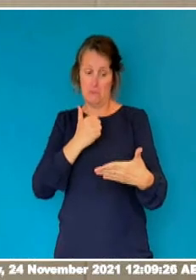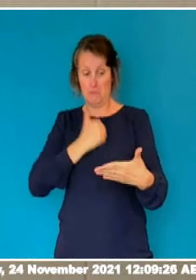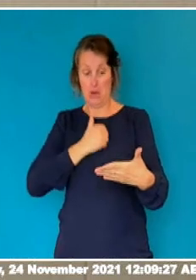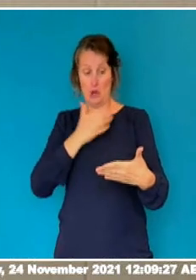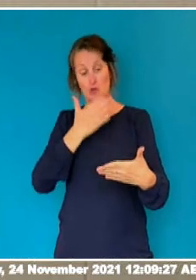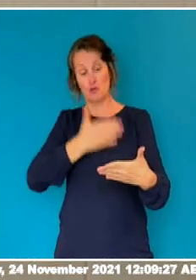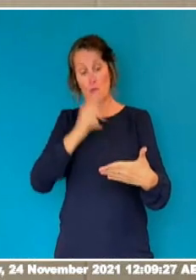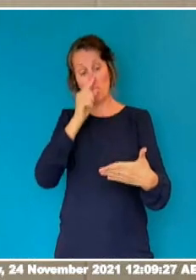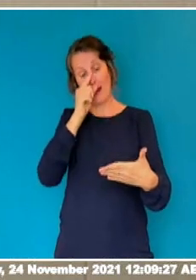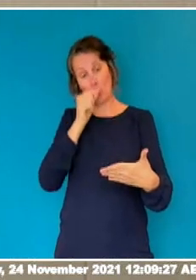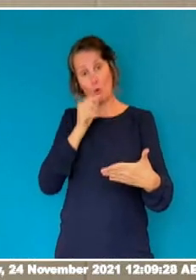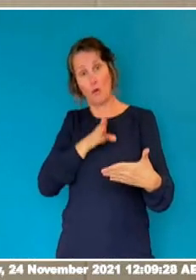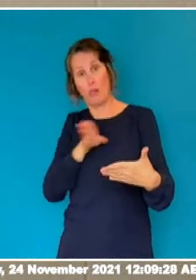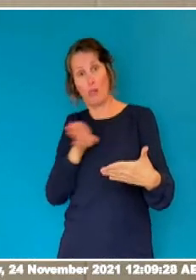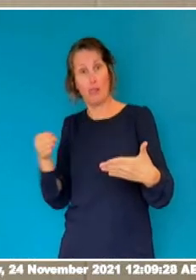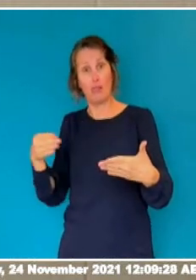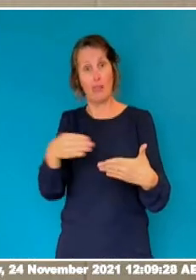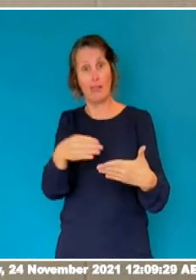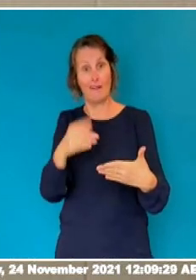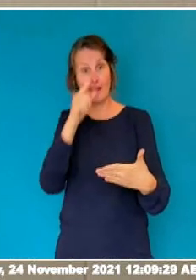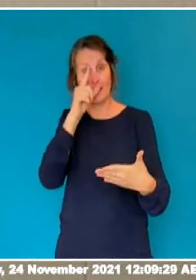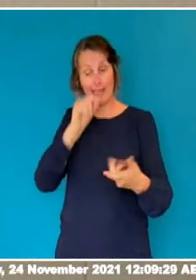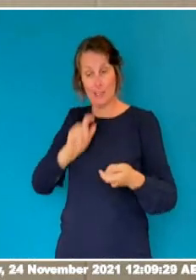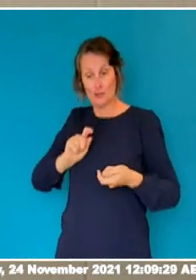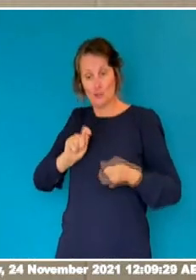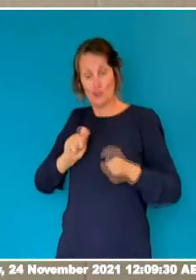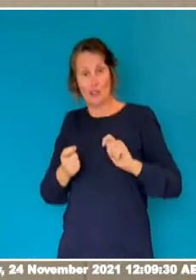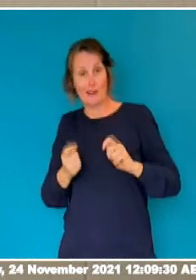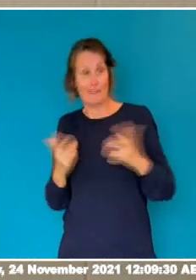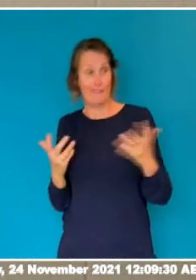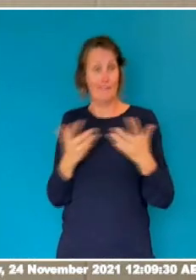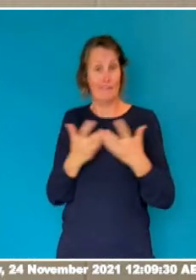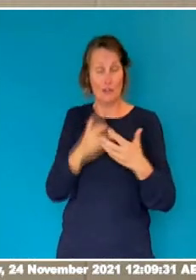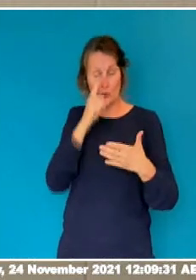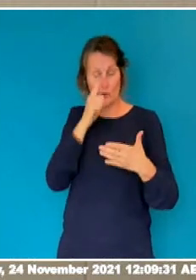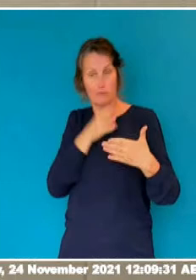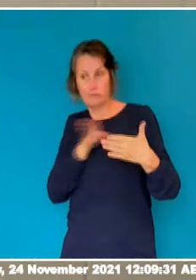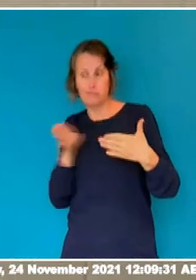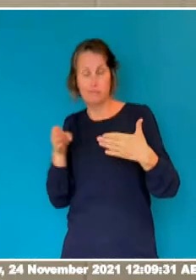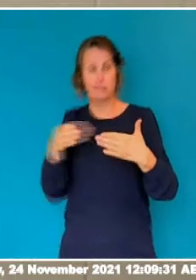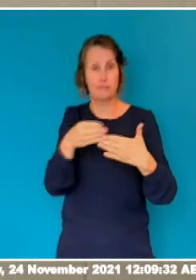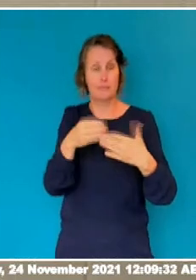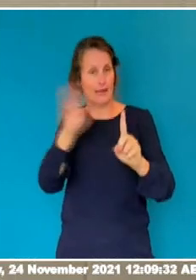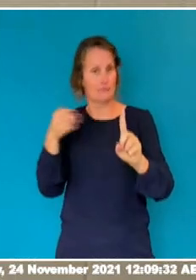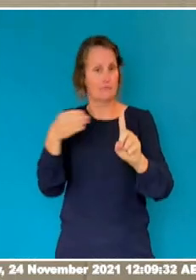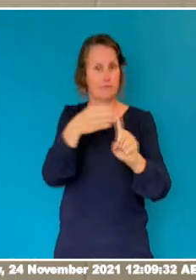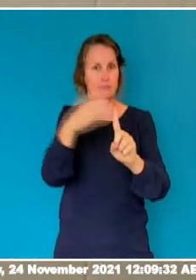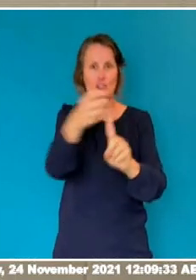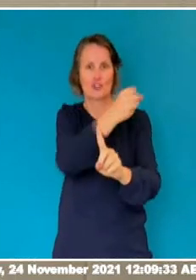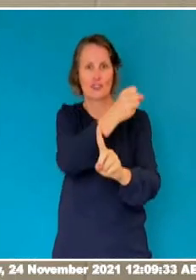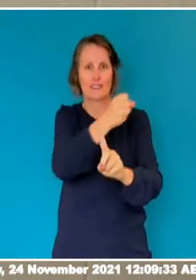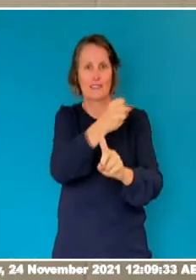subject to modification, it can be a focus on the achievement rather than the process?